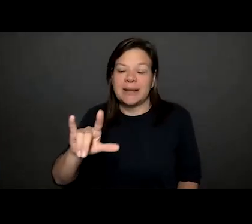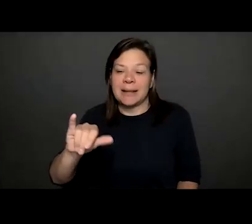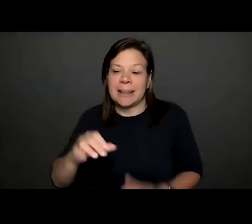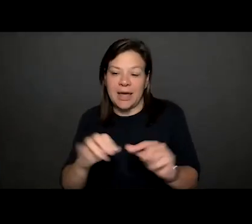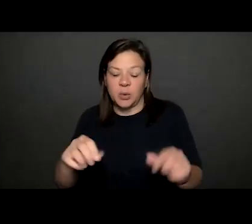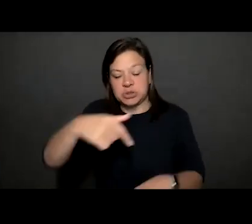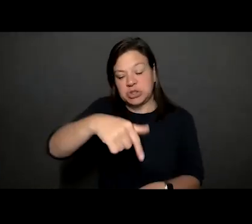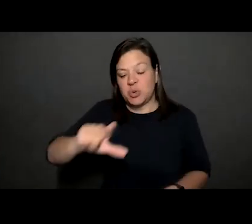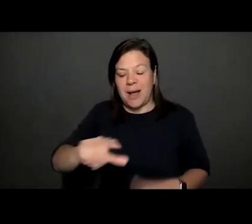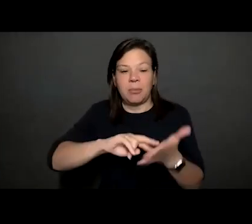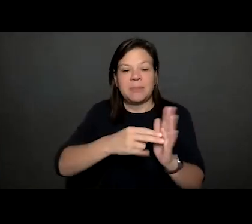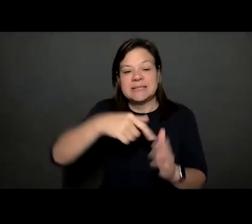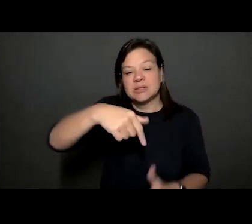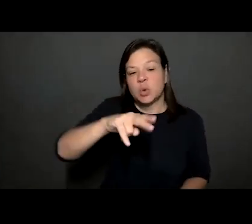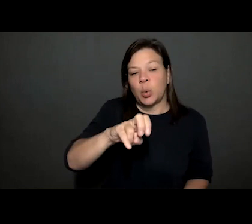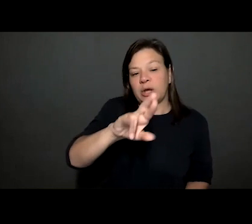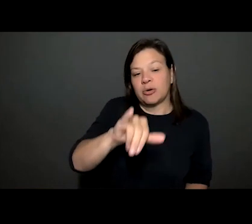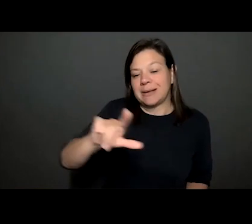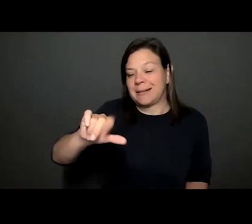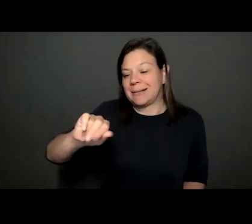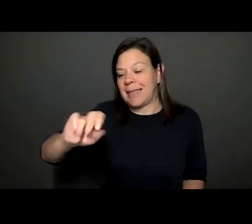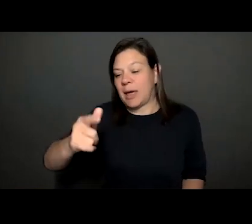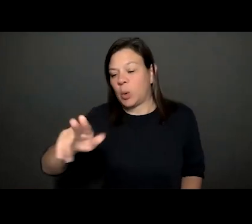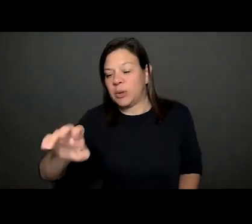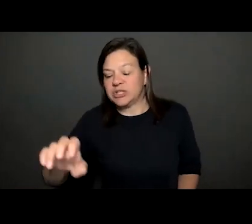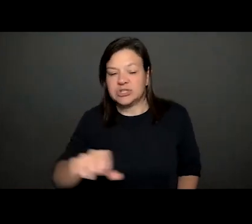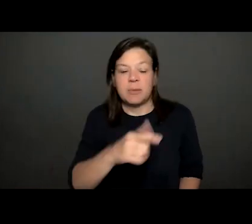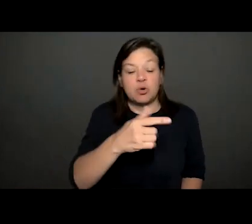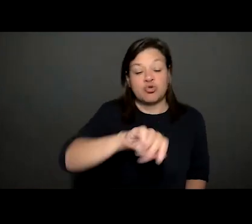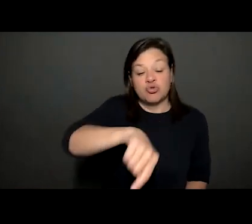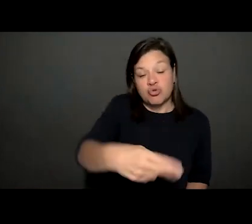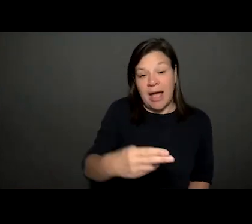THE QL MEANS. DESIGNED TO GIVE YOU EXACTLY THE DATA YOU ARE ASKING FOR.